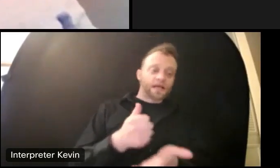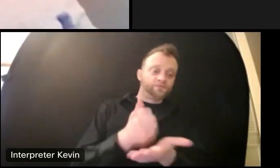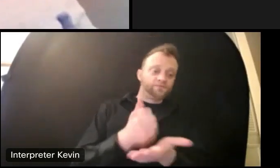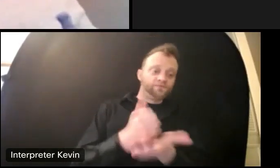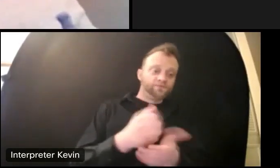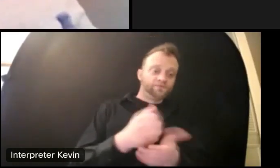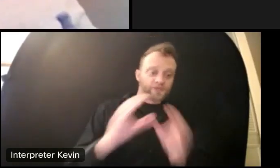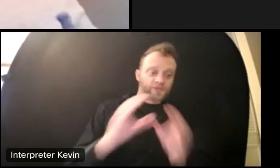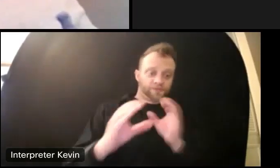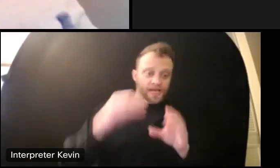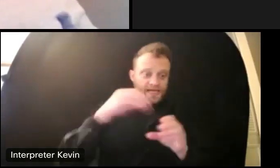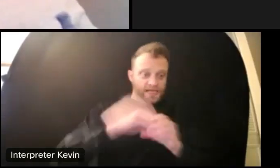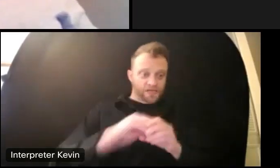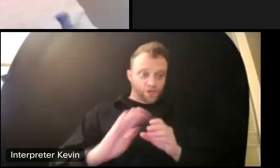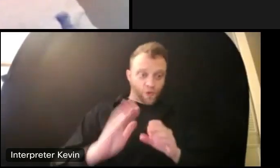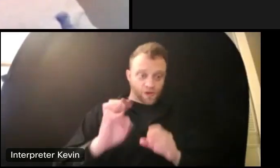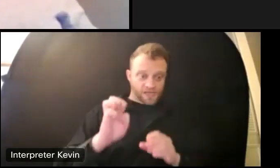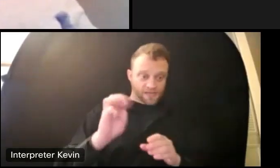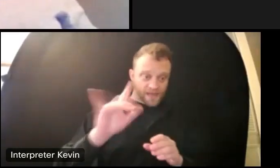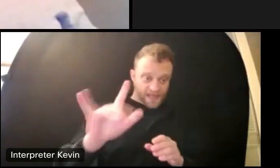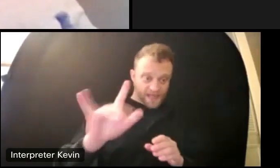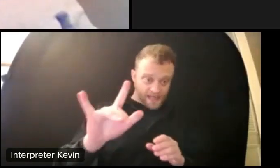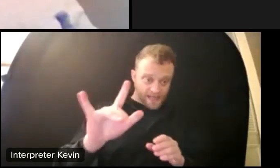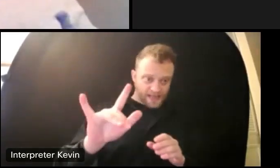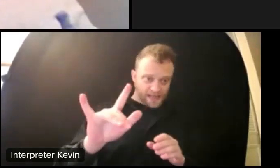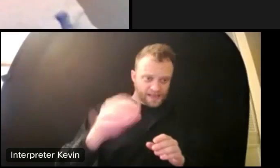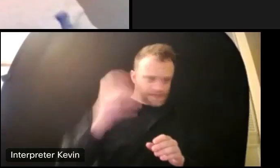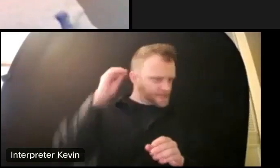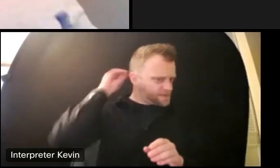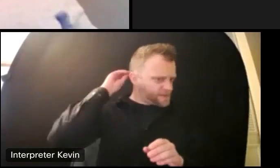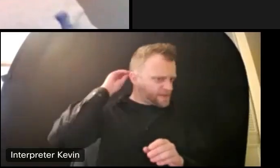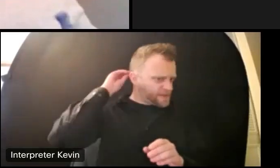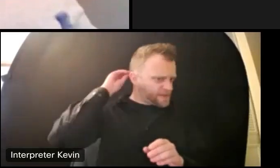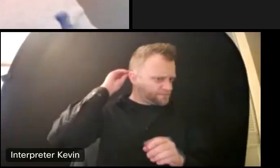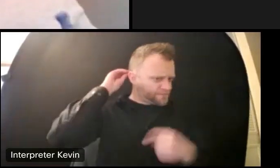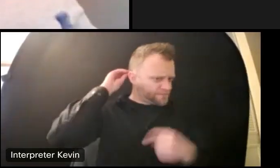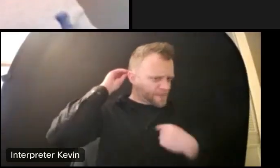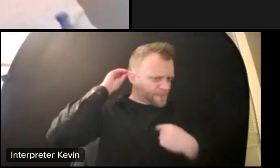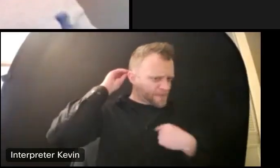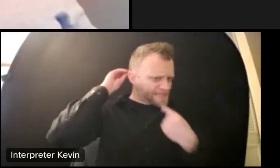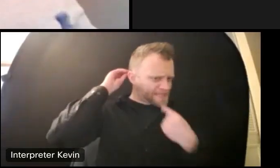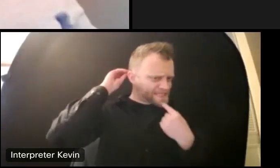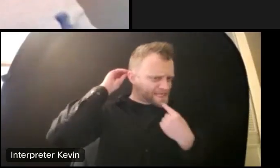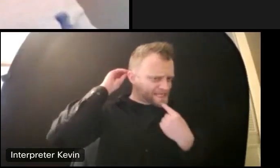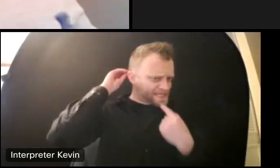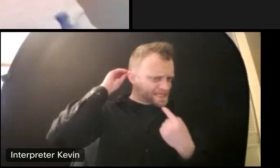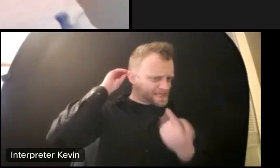keep in mind is this something ... am I saying things, am I phrasing it in such a manner, or